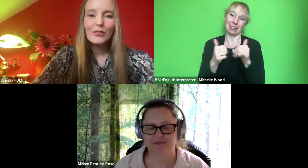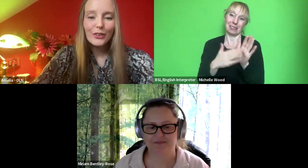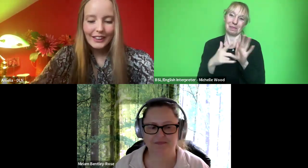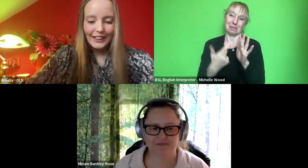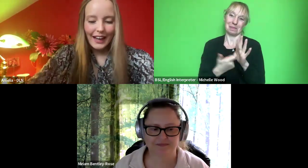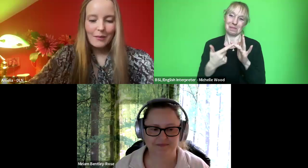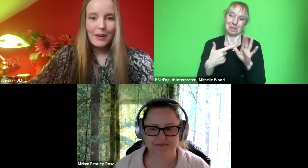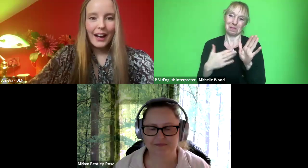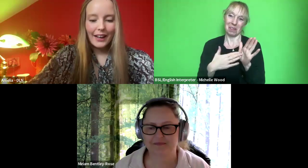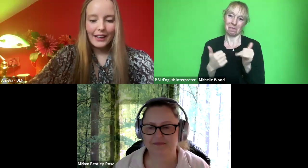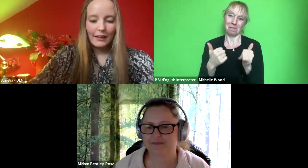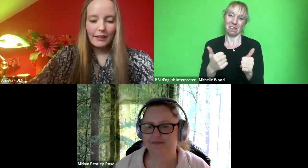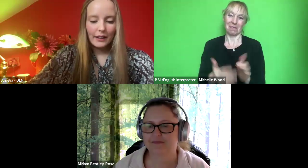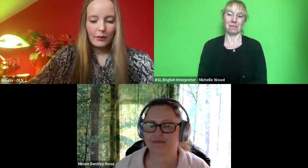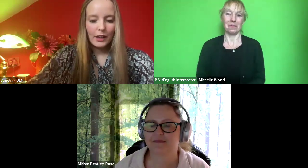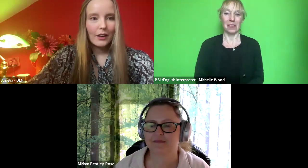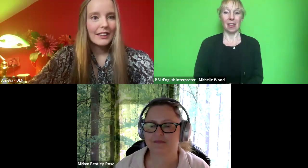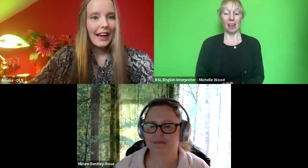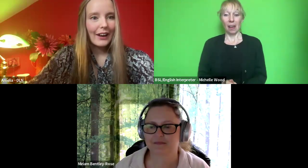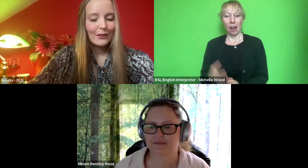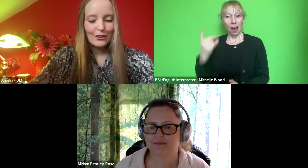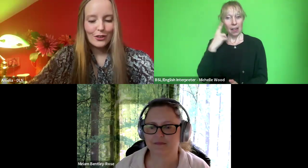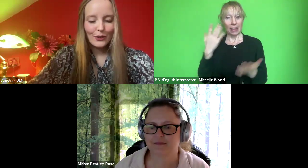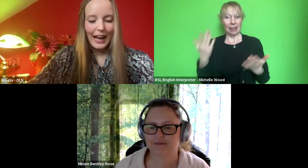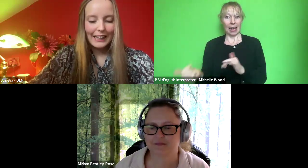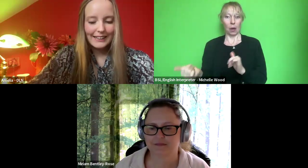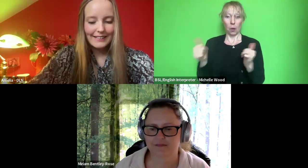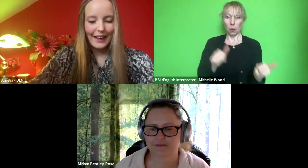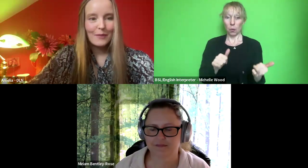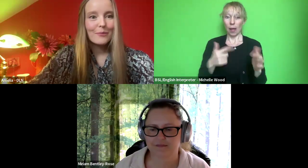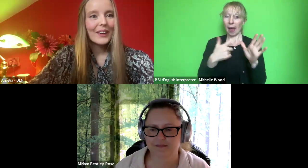Wonderful. I, I think we're going now to Alice